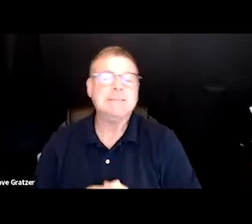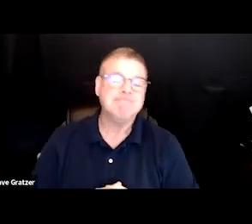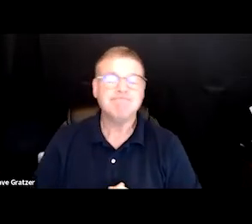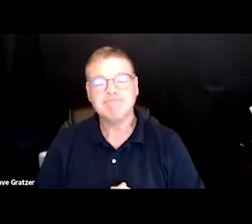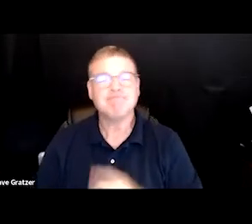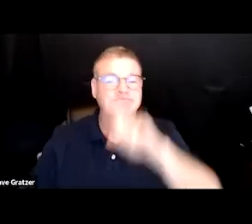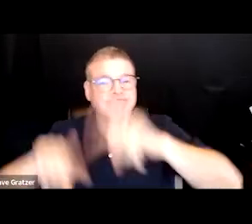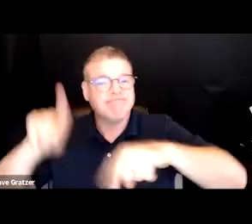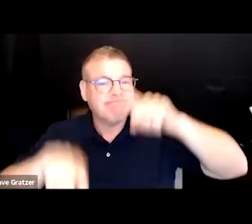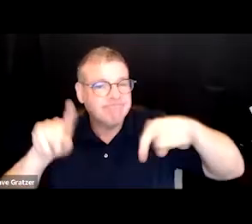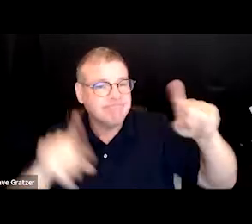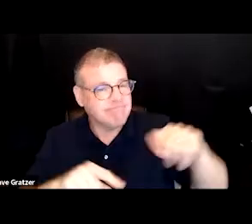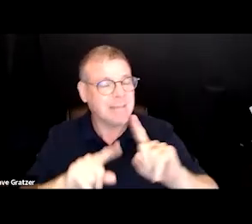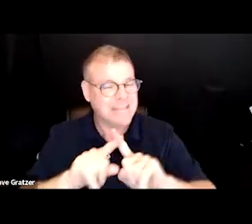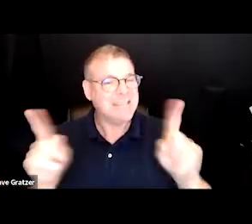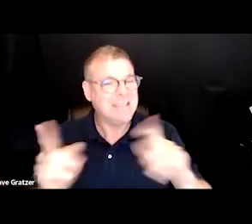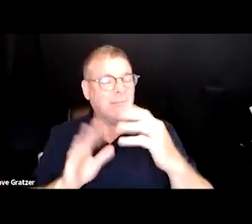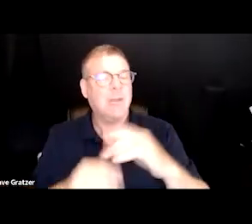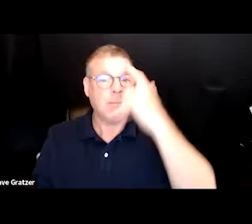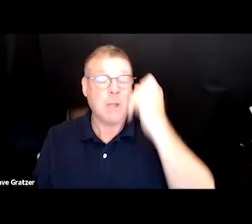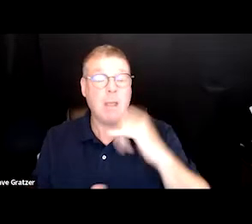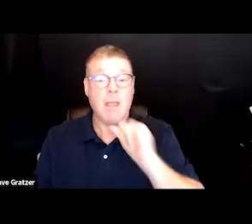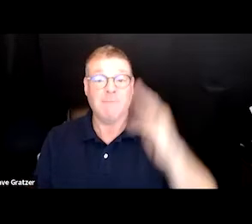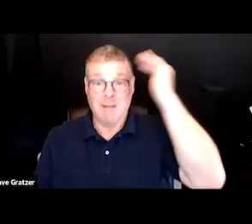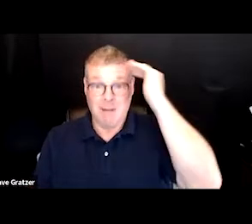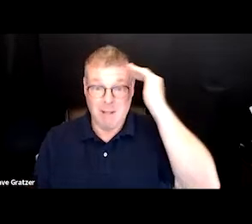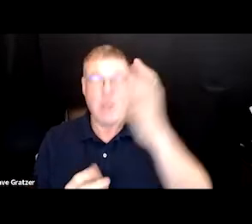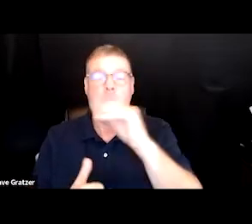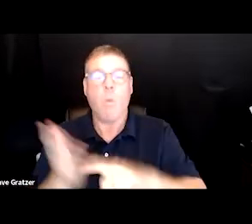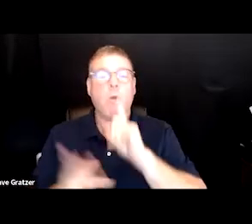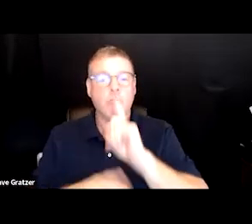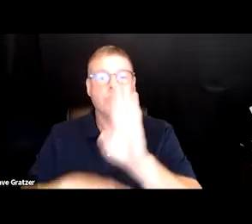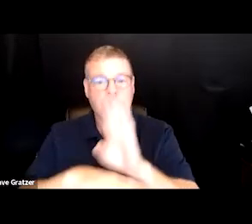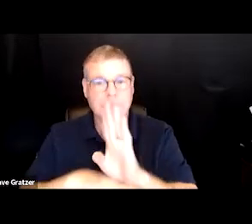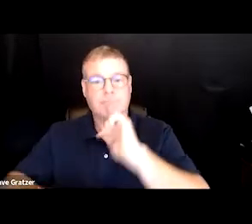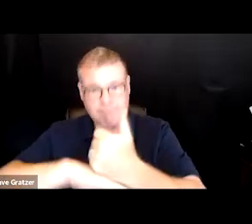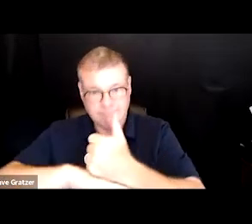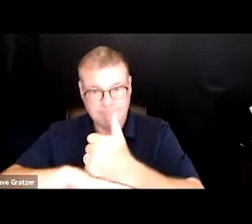between the latest clinical knowledge of these treatments and what was being implemented among individuals